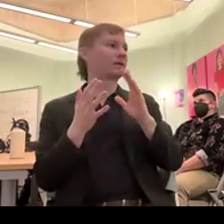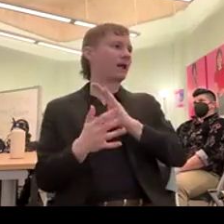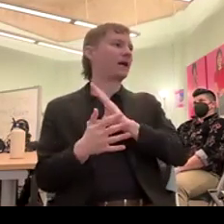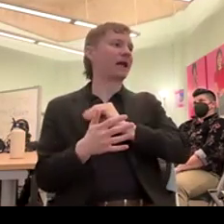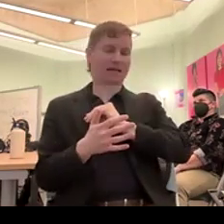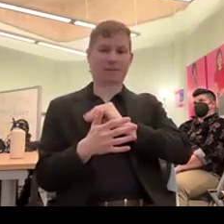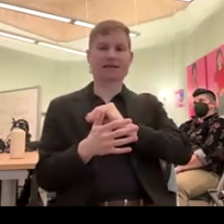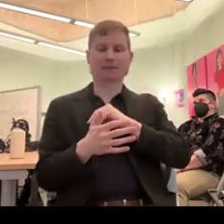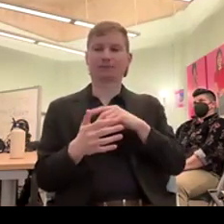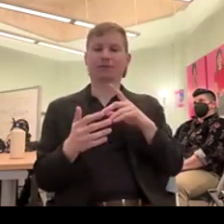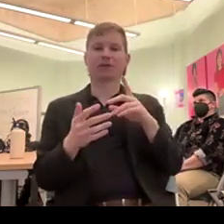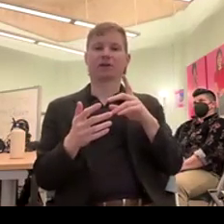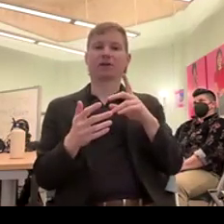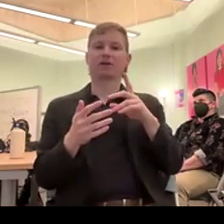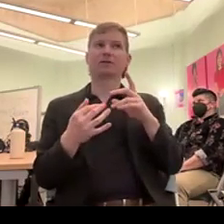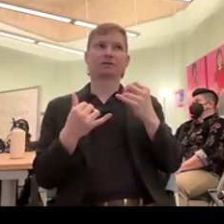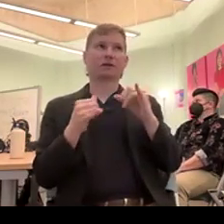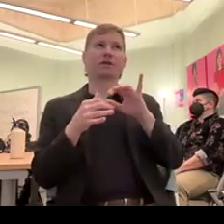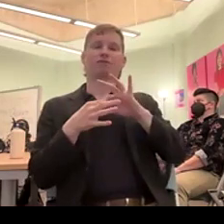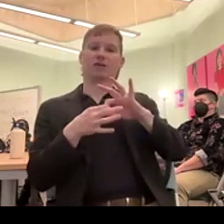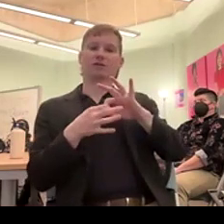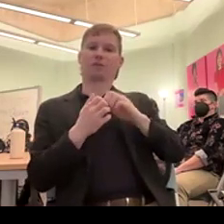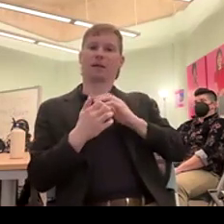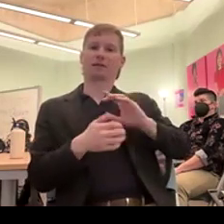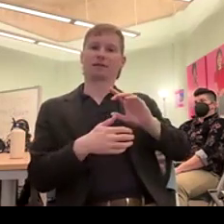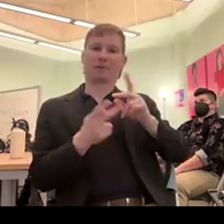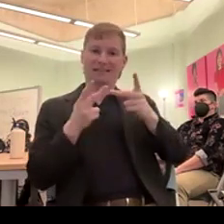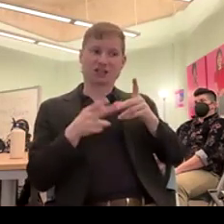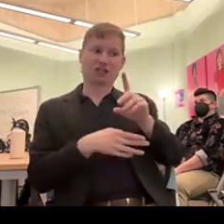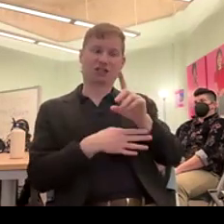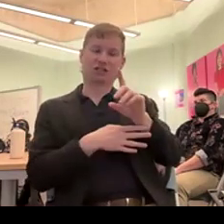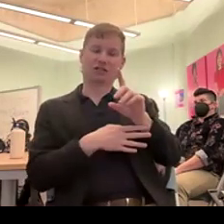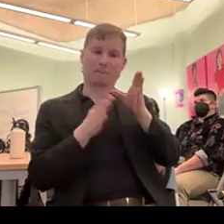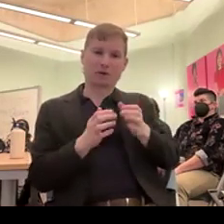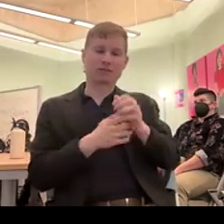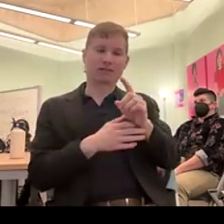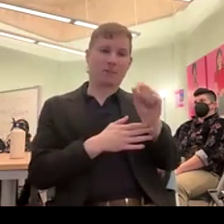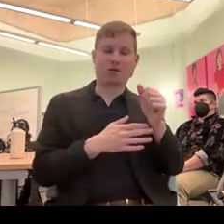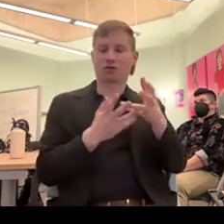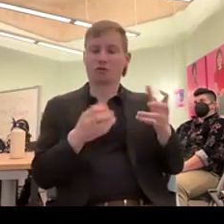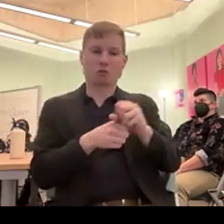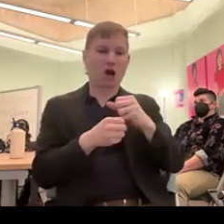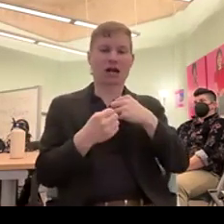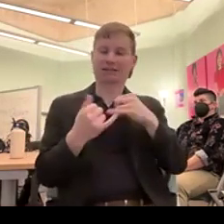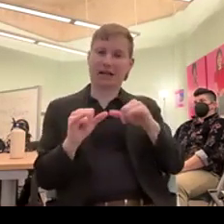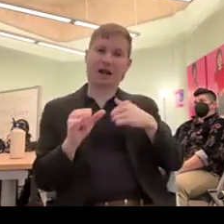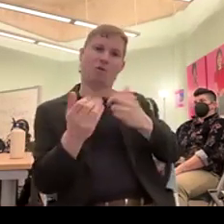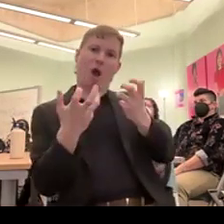censorship. So, I'm still navigating that myself in my position related to disability, of there's